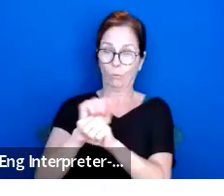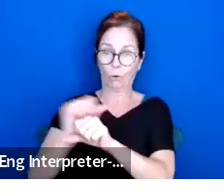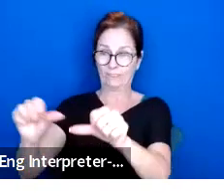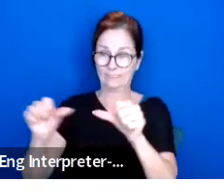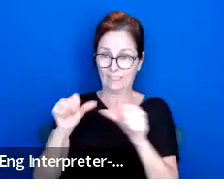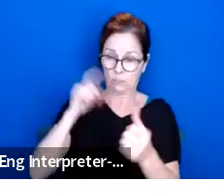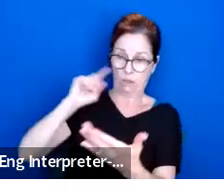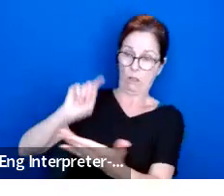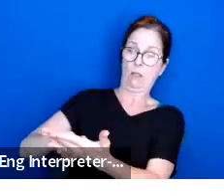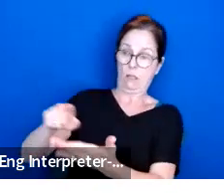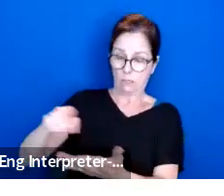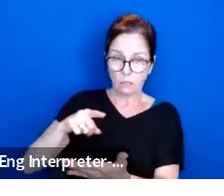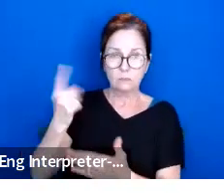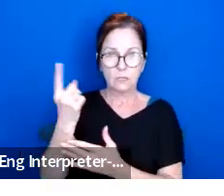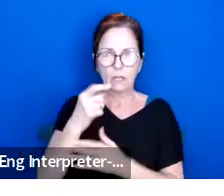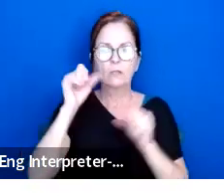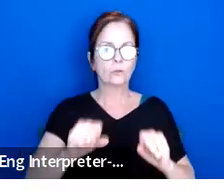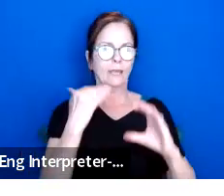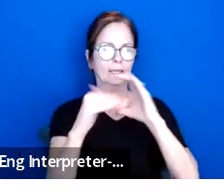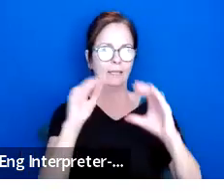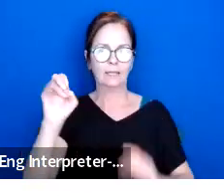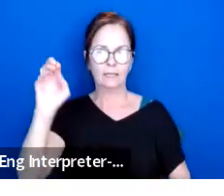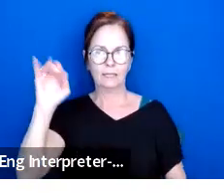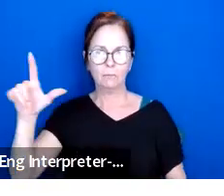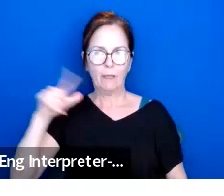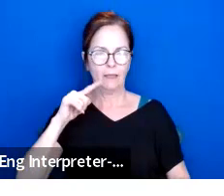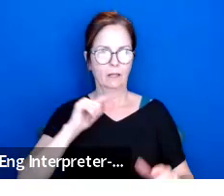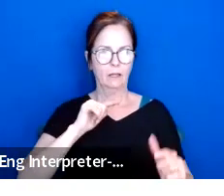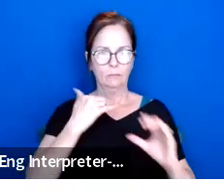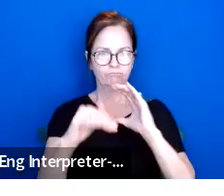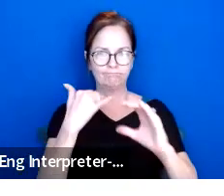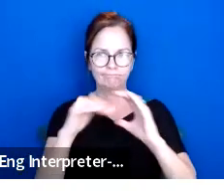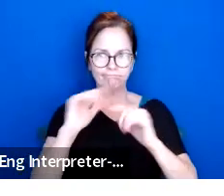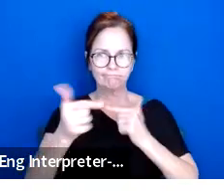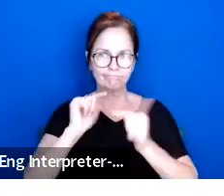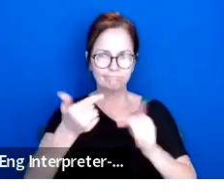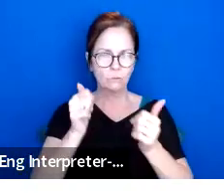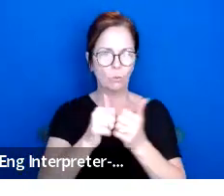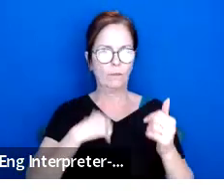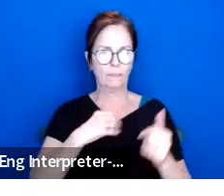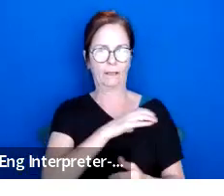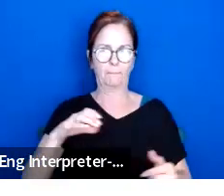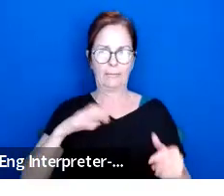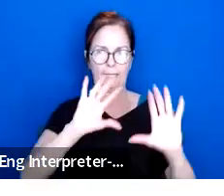That conversation can happen via email amongst the entire group. So that and that can happen, of course. I try, and of course I'm not reviewing a whole bunch of librarians at the same time.